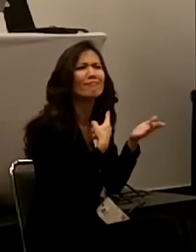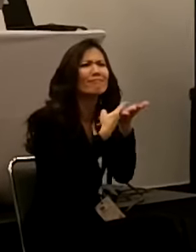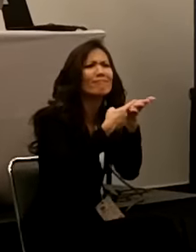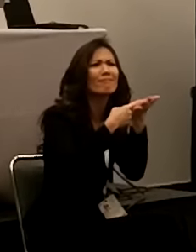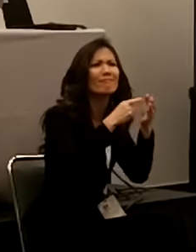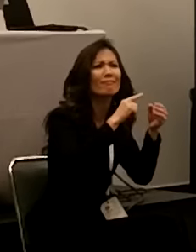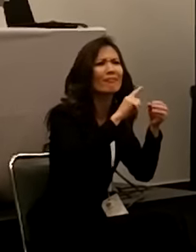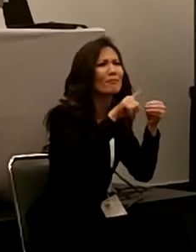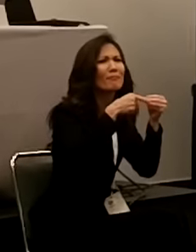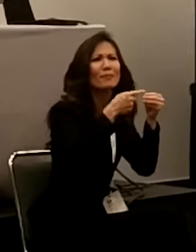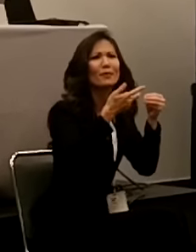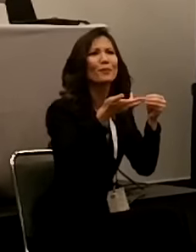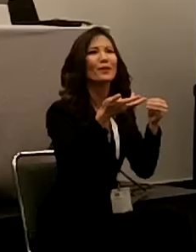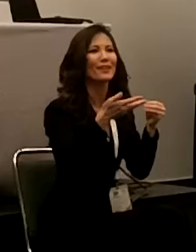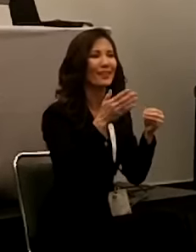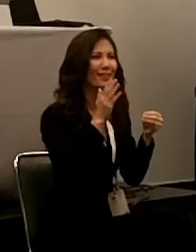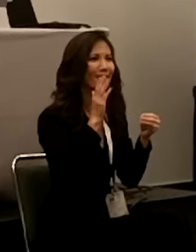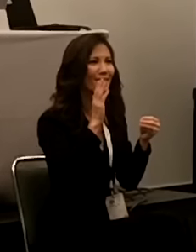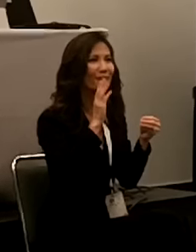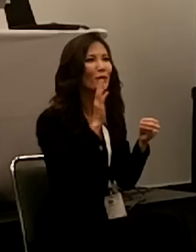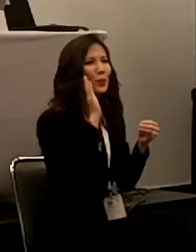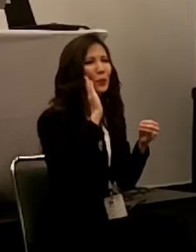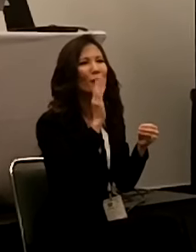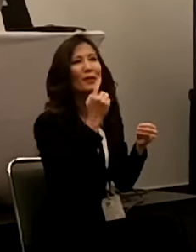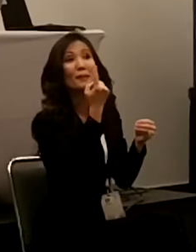And then we're gonna ask somebody, anybody.